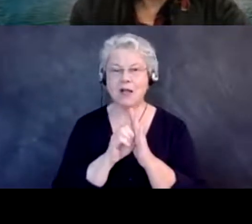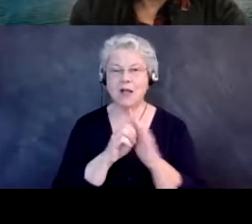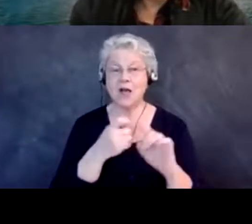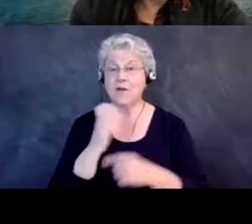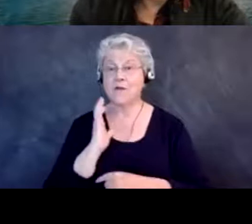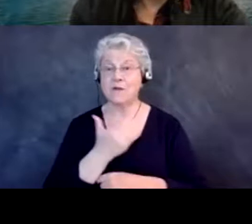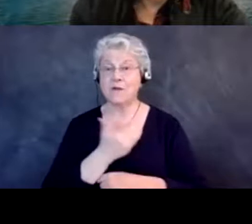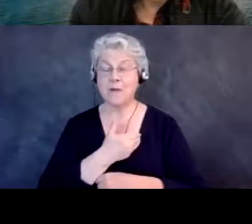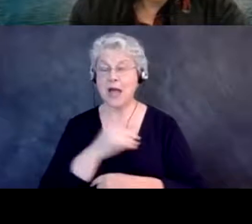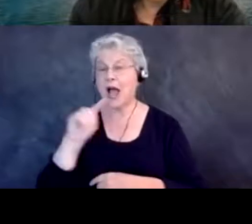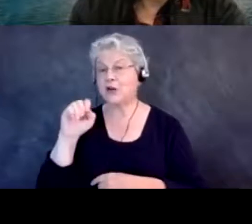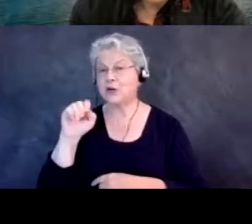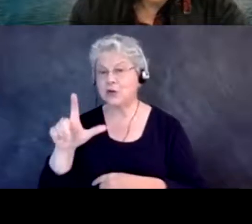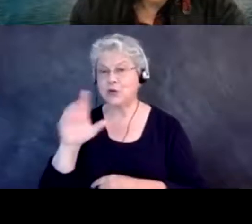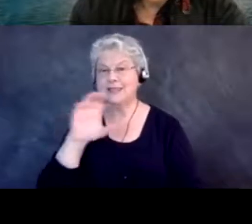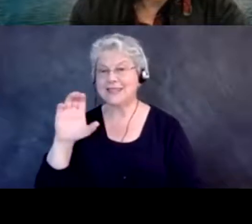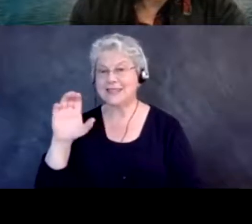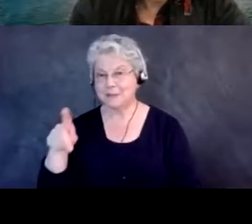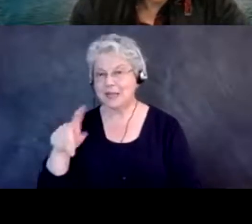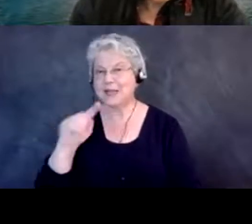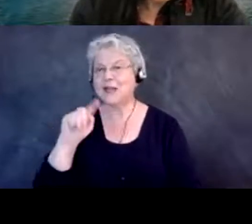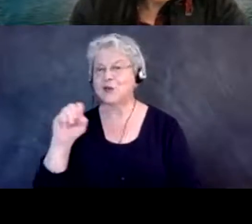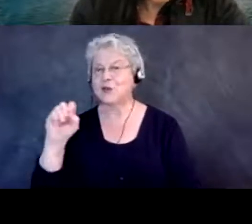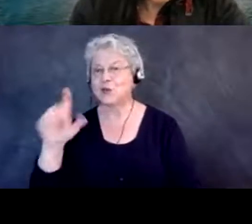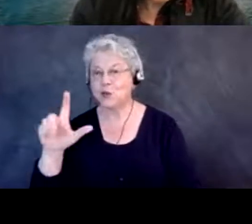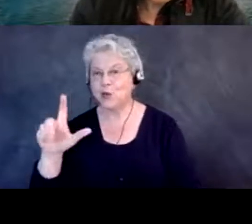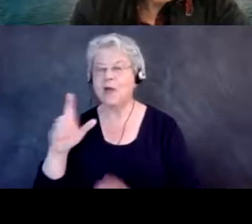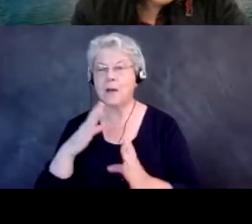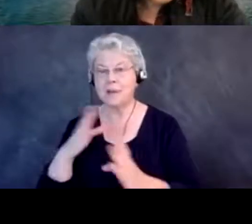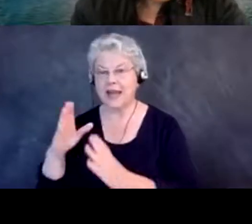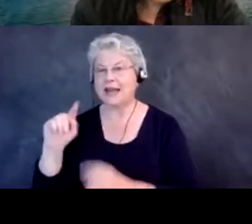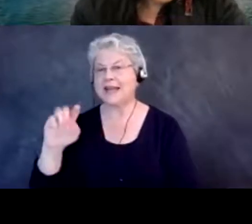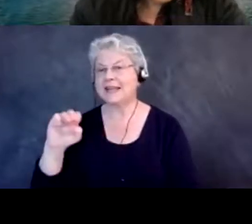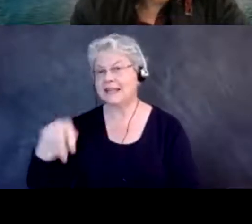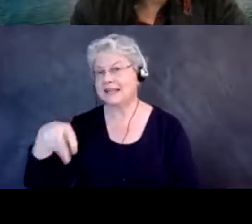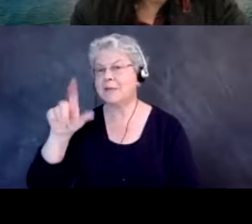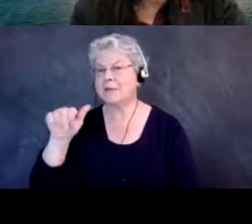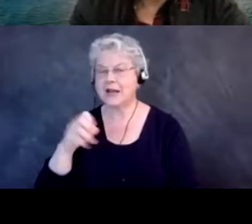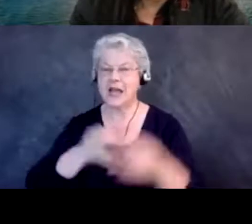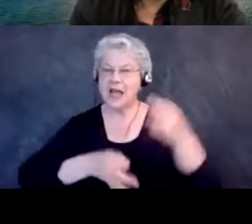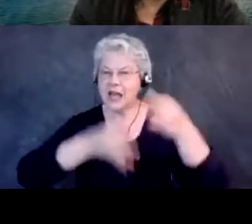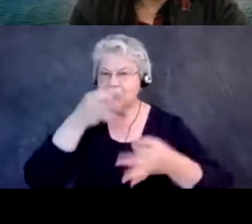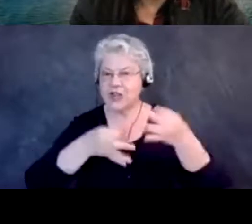our tool, our CCP tool. The planning templates. Justice, culture, social, economy, governance,